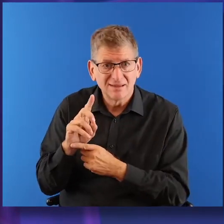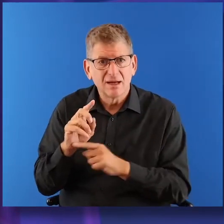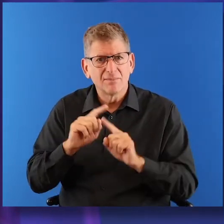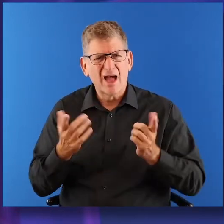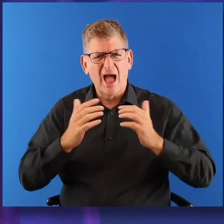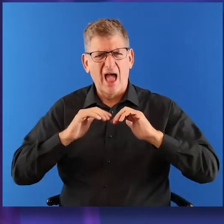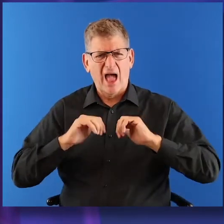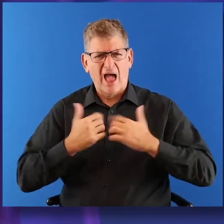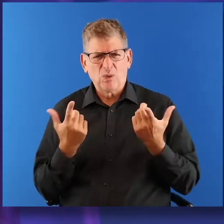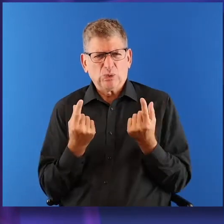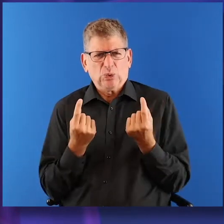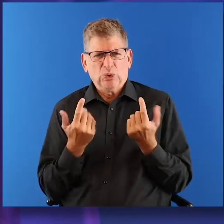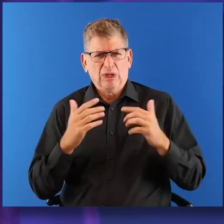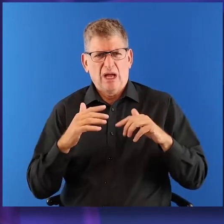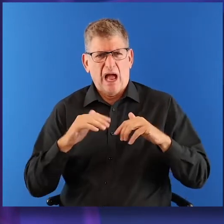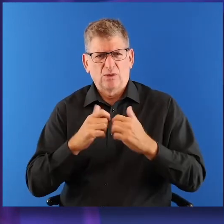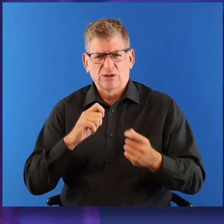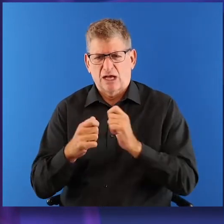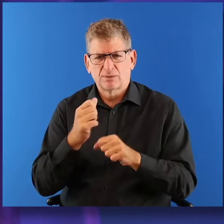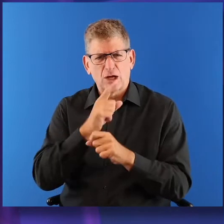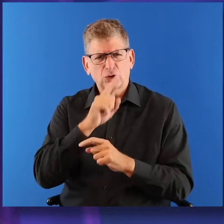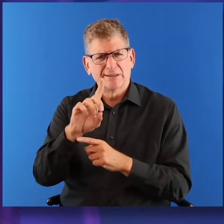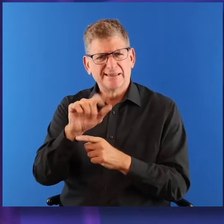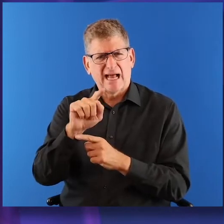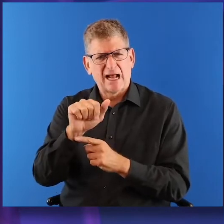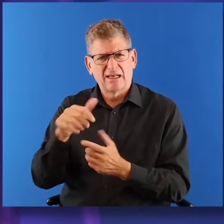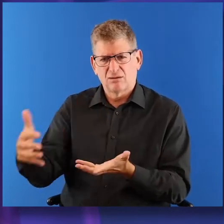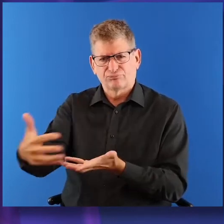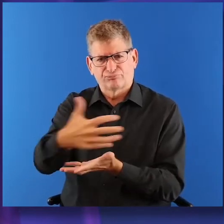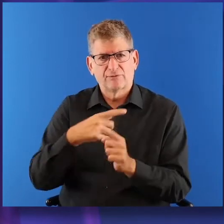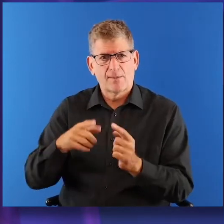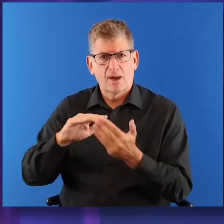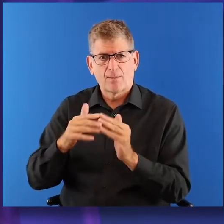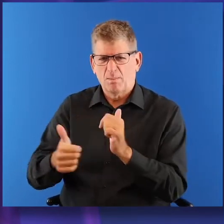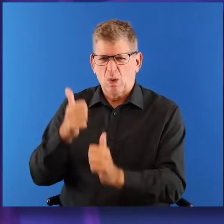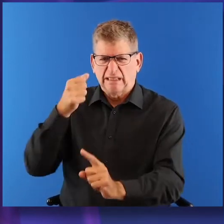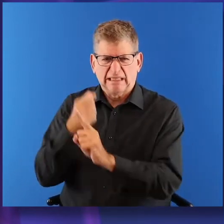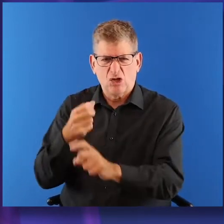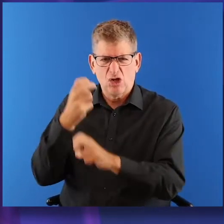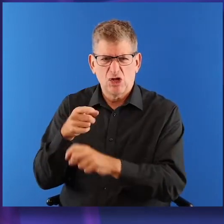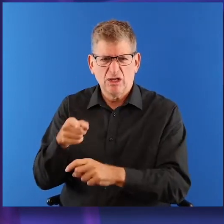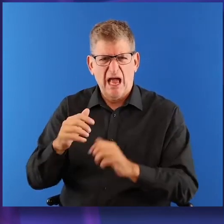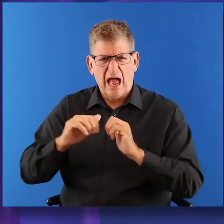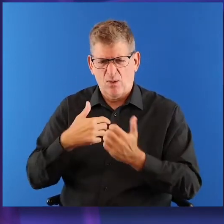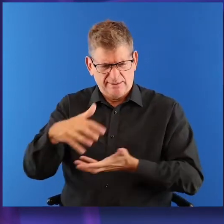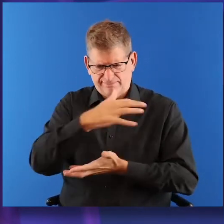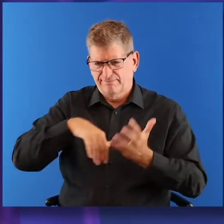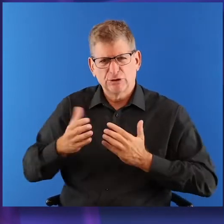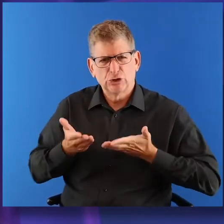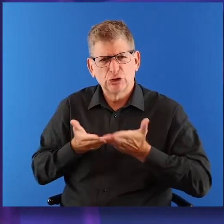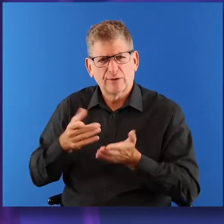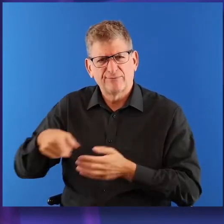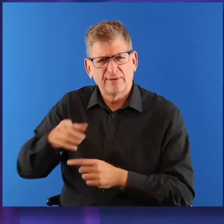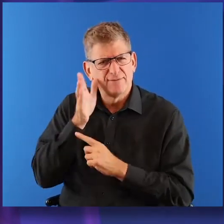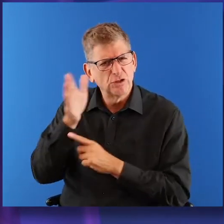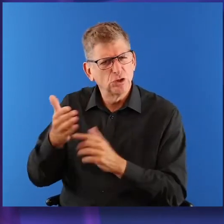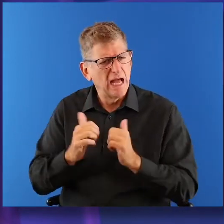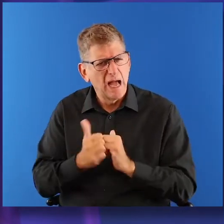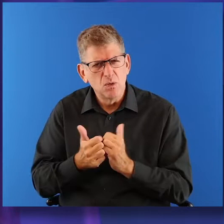the communities hit hardest serves them in the future? In early September,